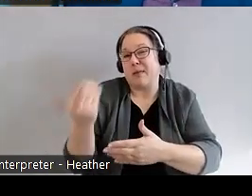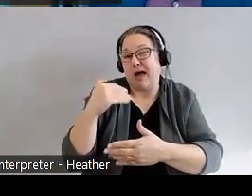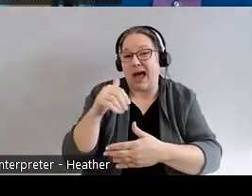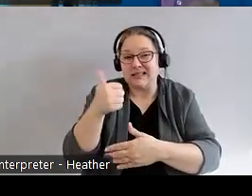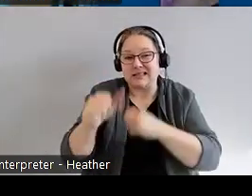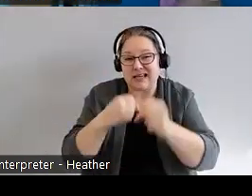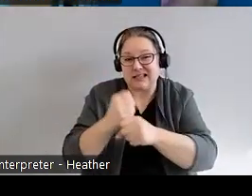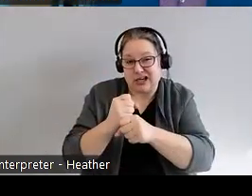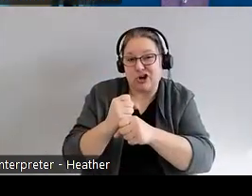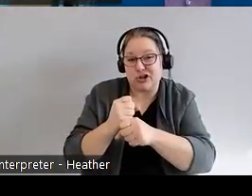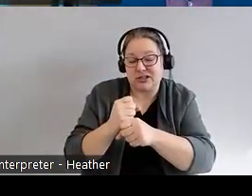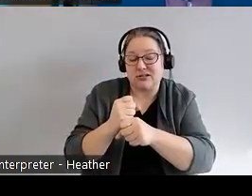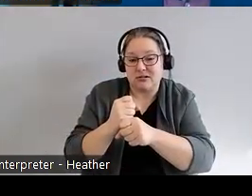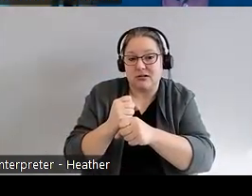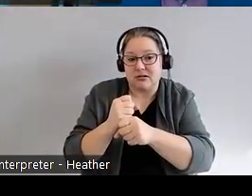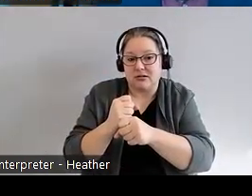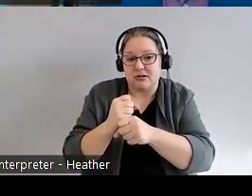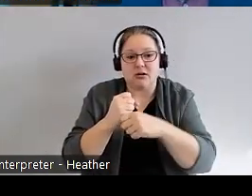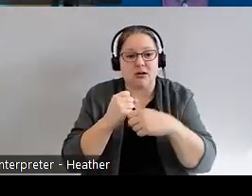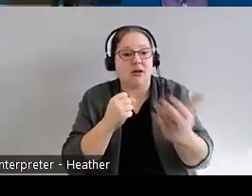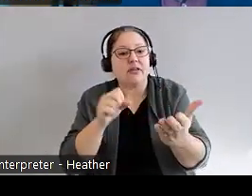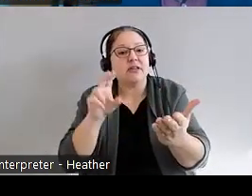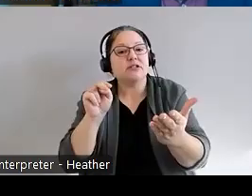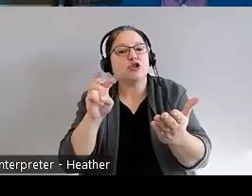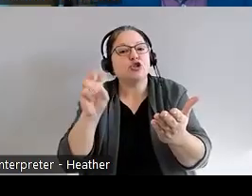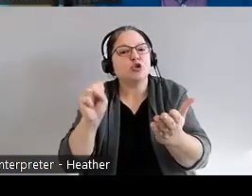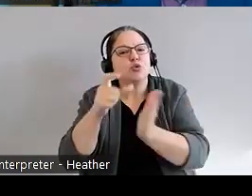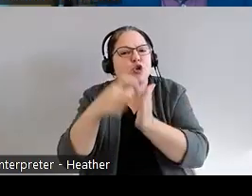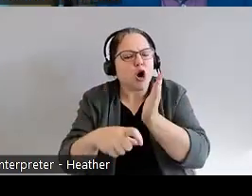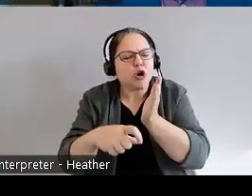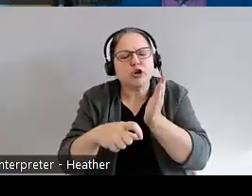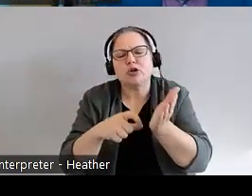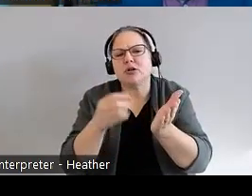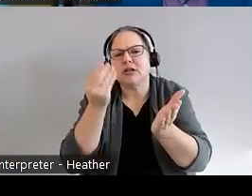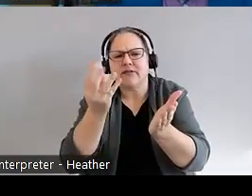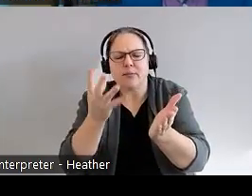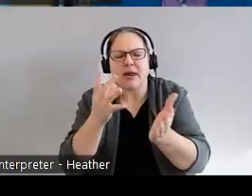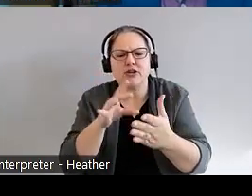Uh this is uh uh these are some news articles and and survey from uh the US Bureau of Labor